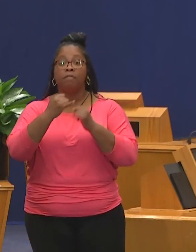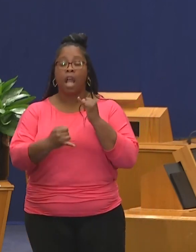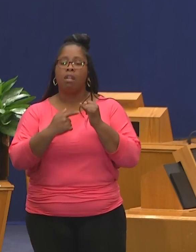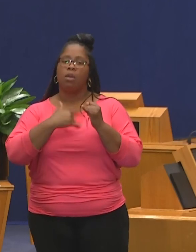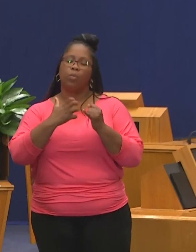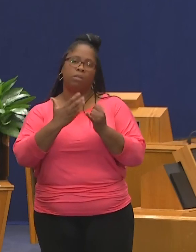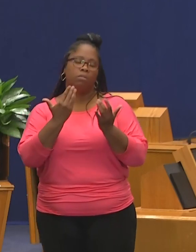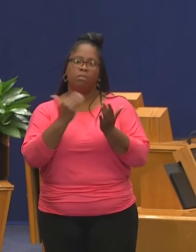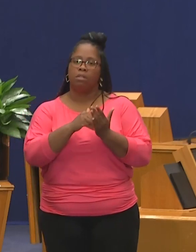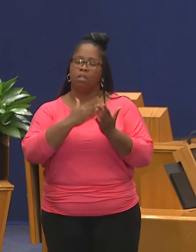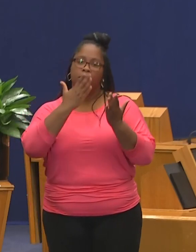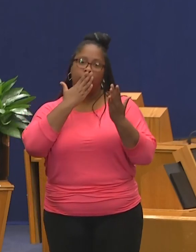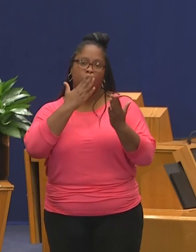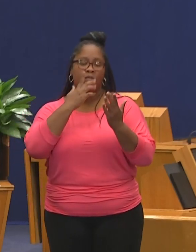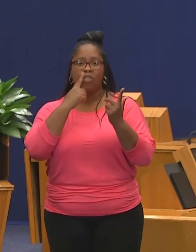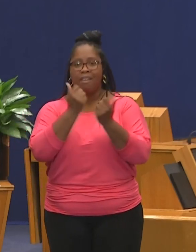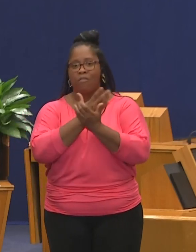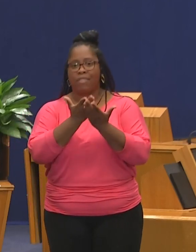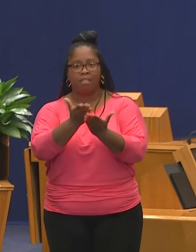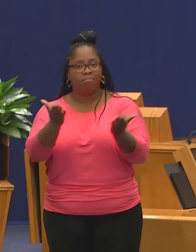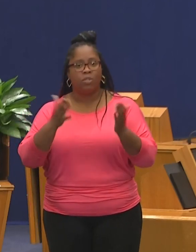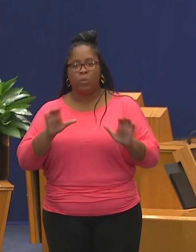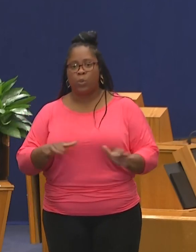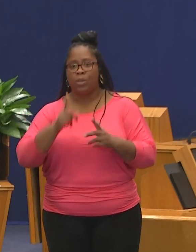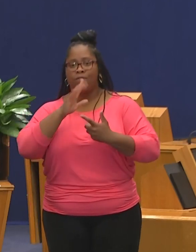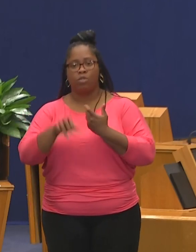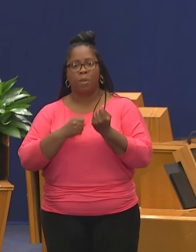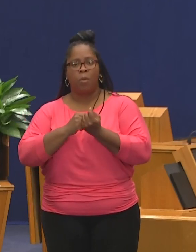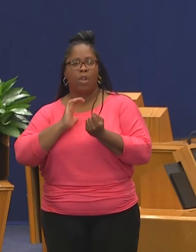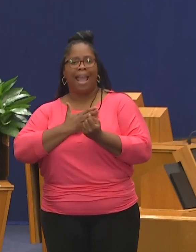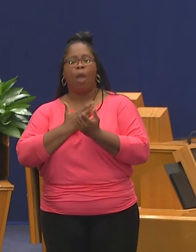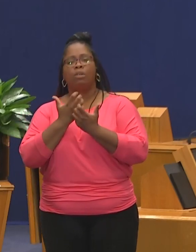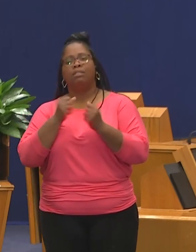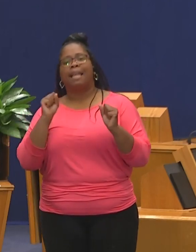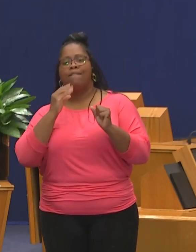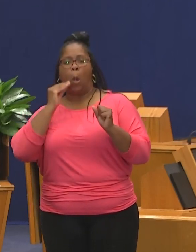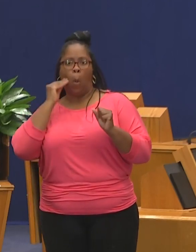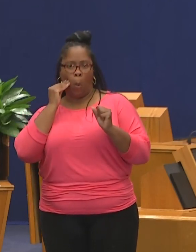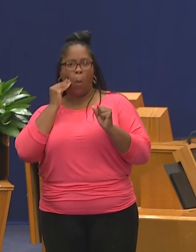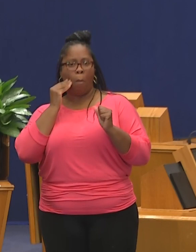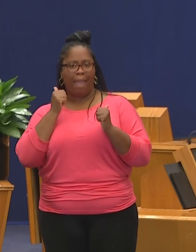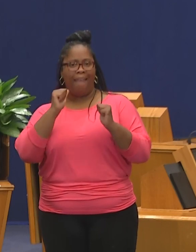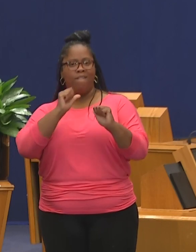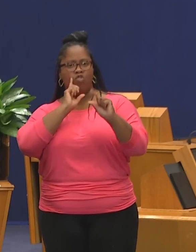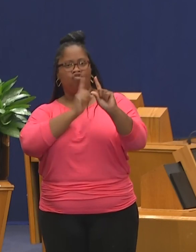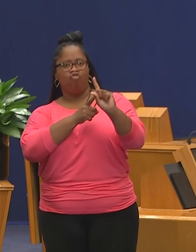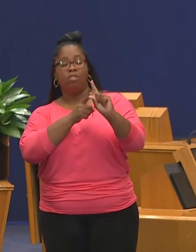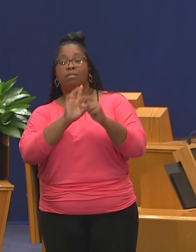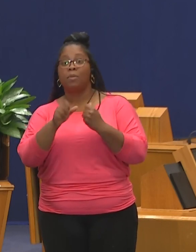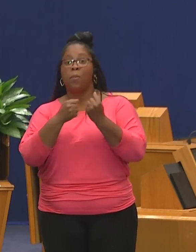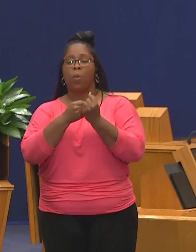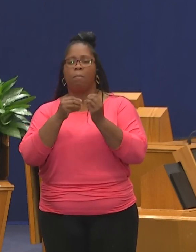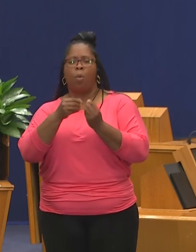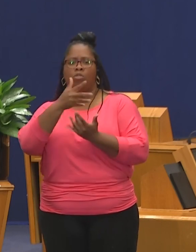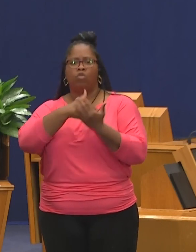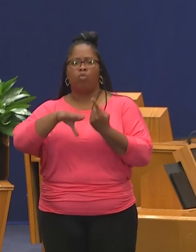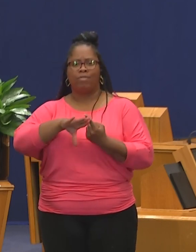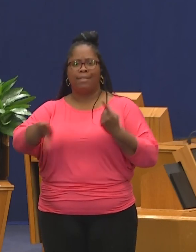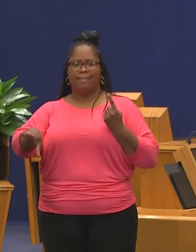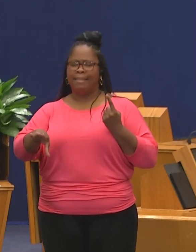FINALLY, JUST WANT TO CLOSE WITH A NOTE OF GRATITUDE AGAIN FOR ALL THAT PEOPLE ARE DOING TO SUPPORT THE SAFER AT HOME